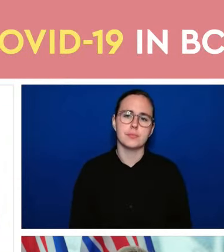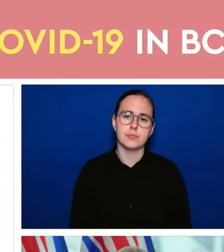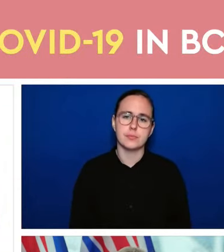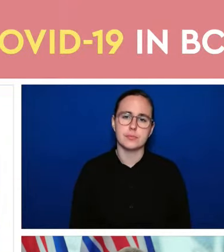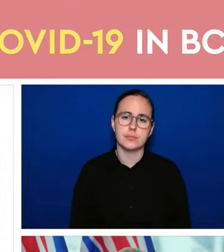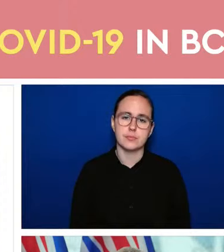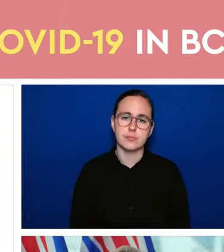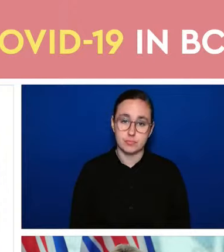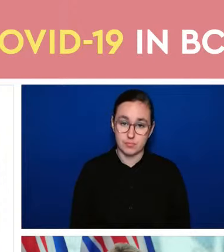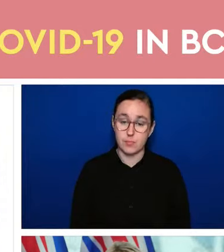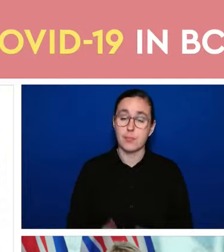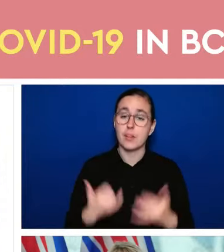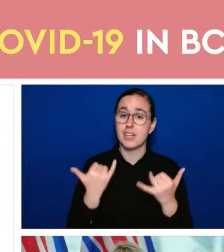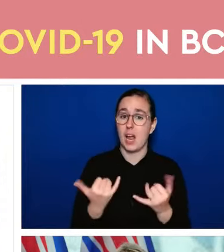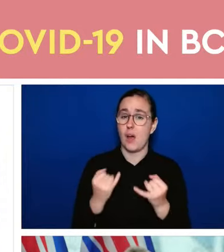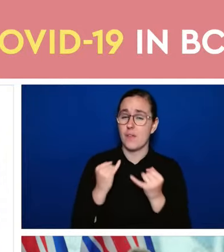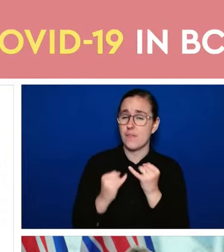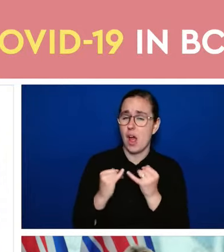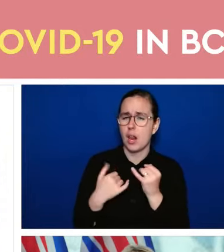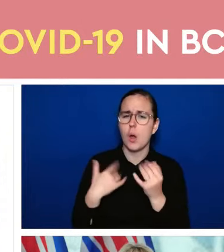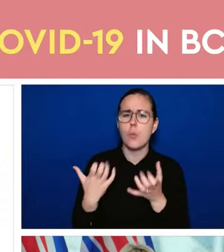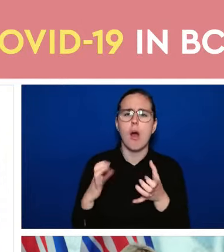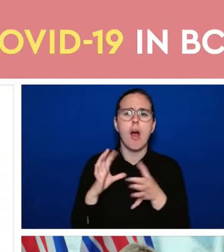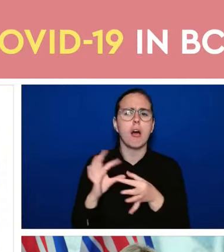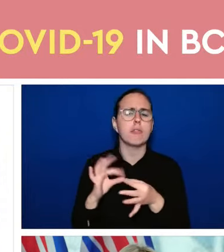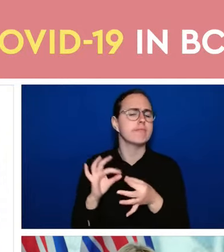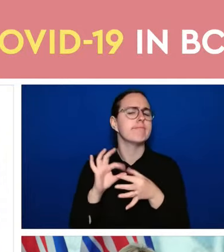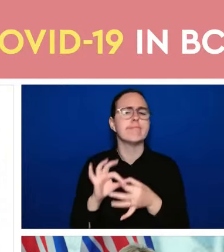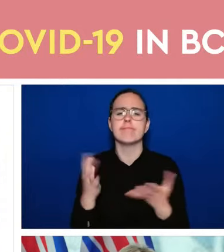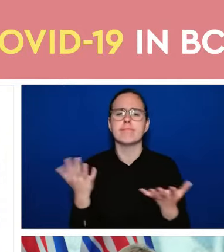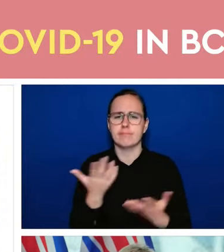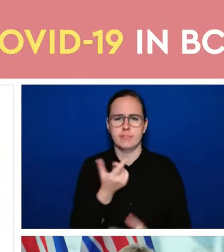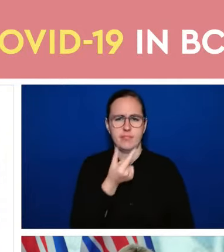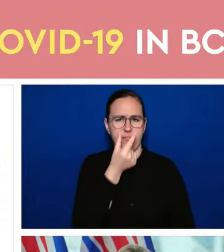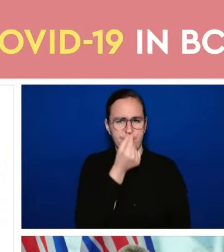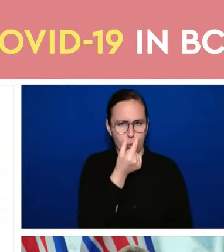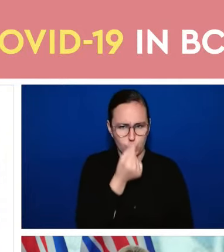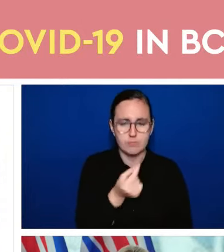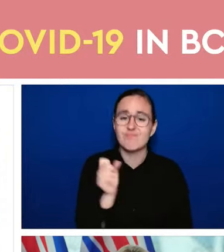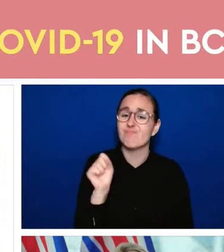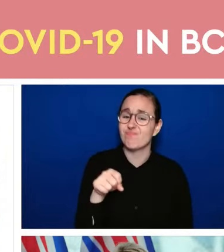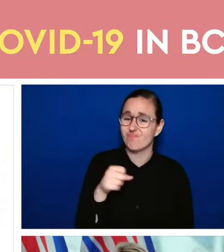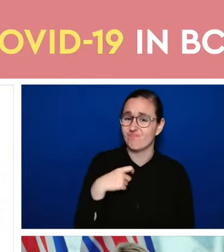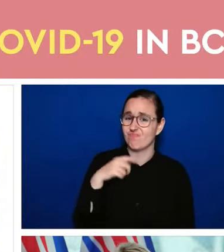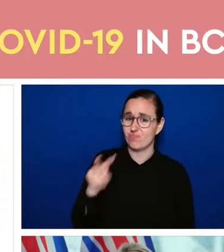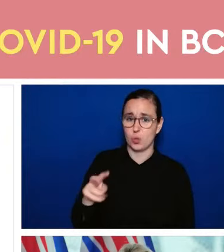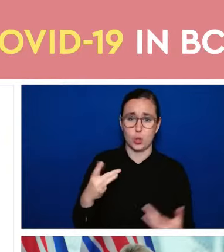have concern about influences it's another one where we have a very effective tool to protect